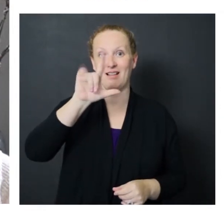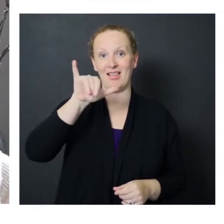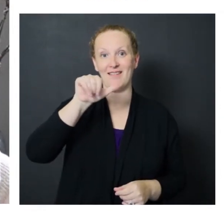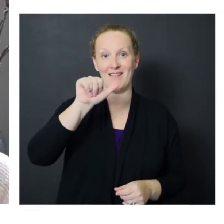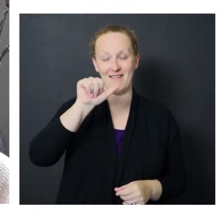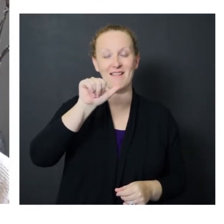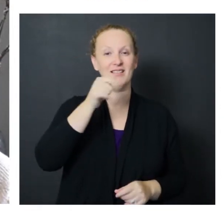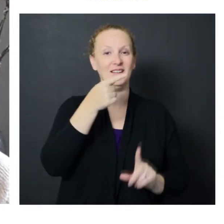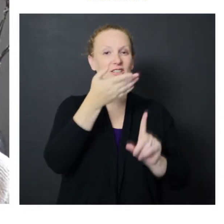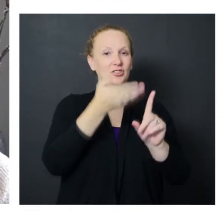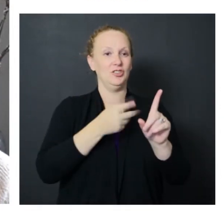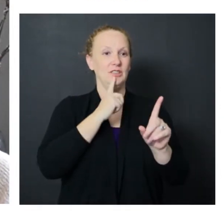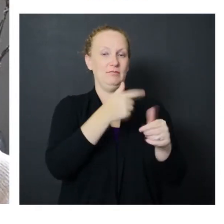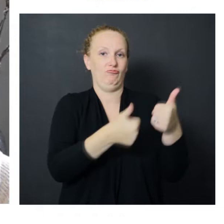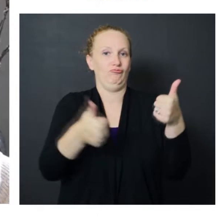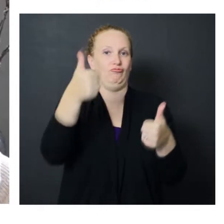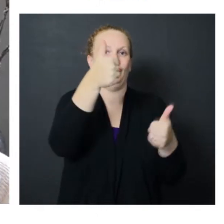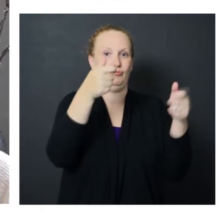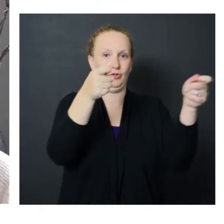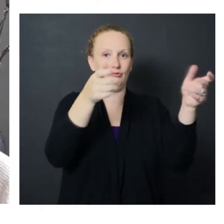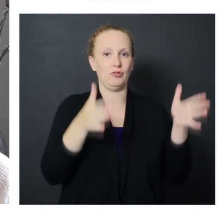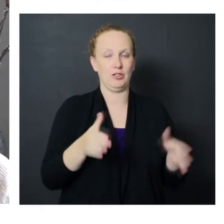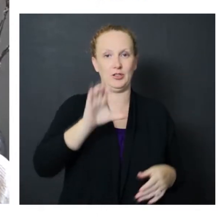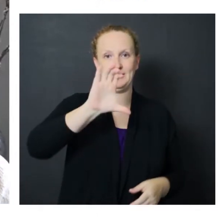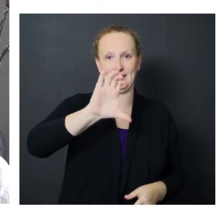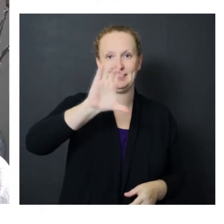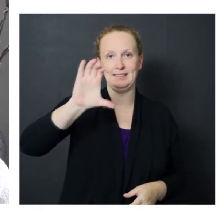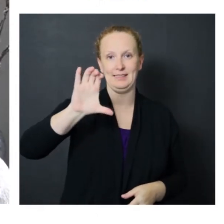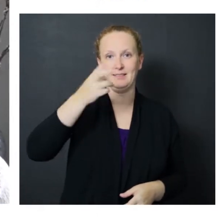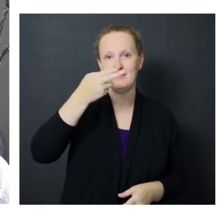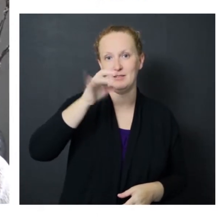who is the executive director of CCHI